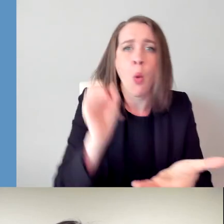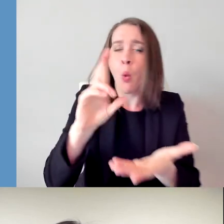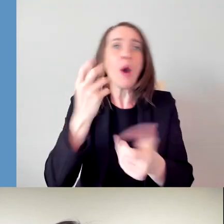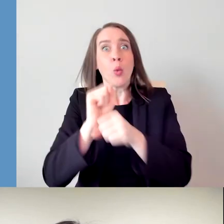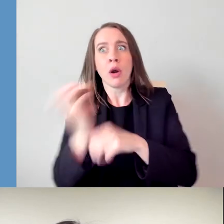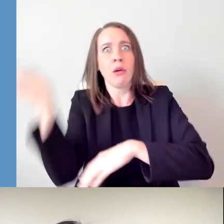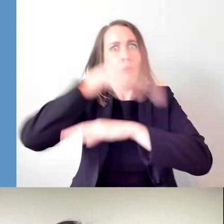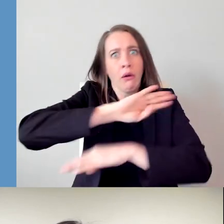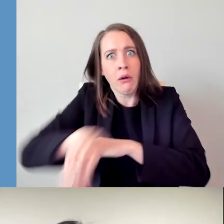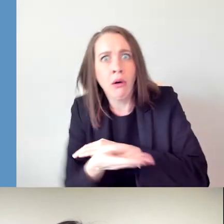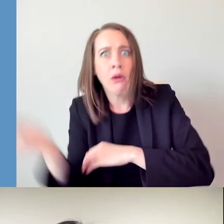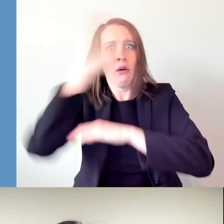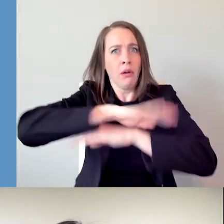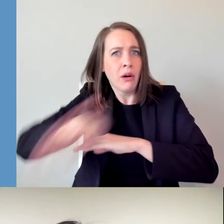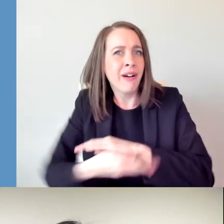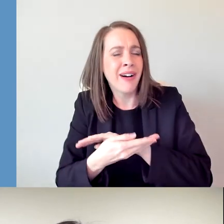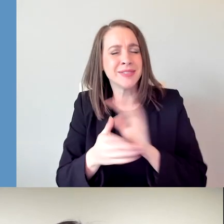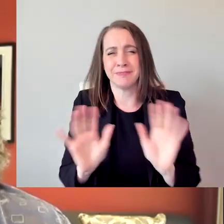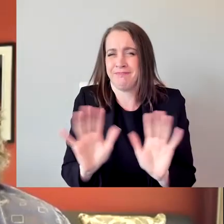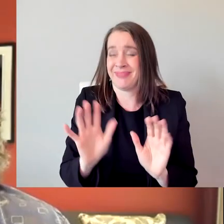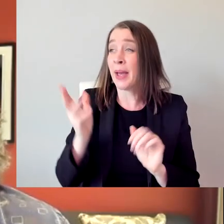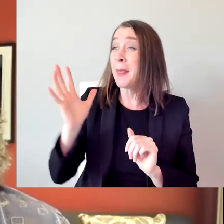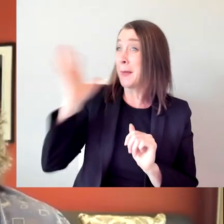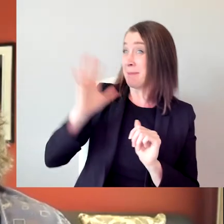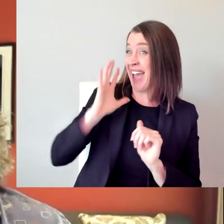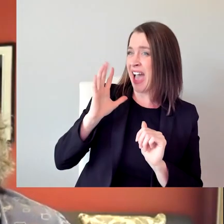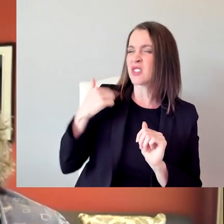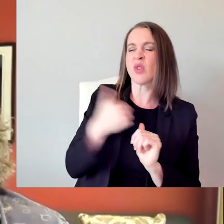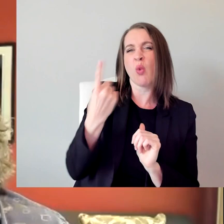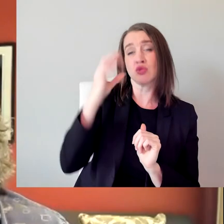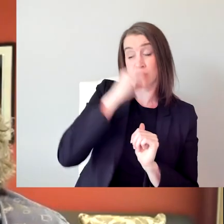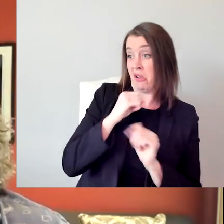And in the past, I think it's been traditional that we think that if you're not willing to put in the long, long hours and stuff,